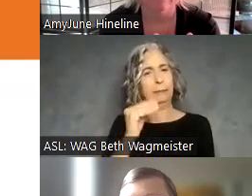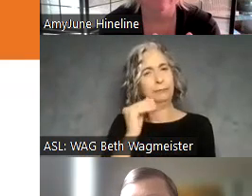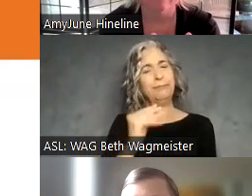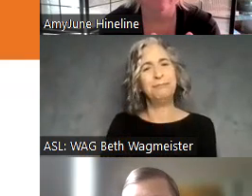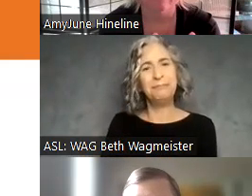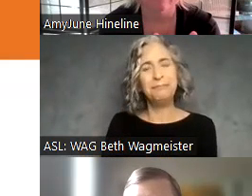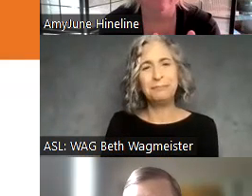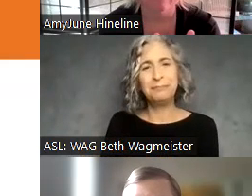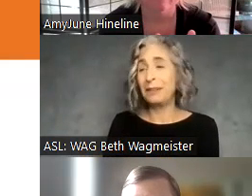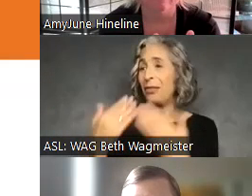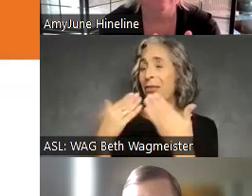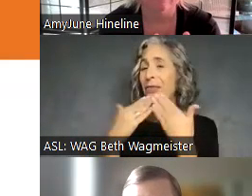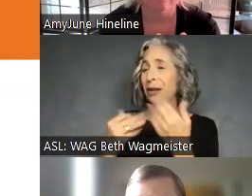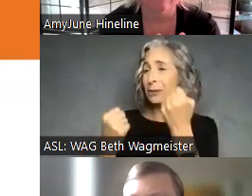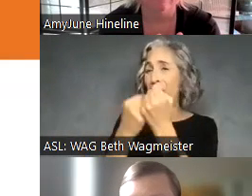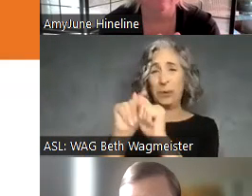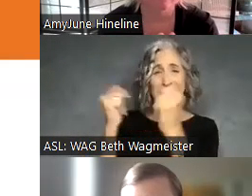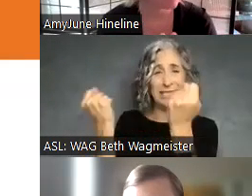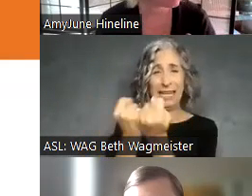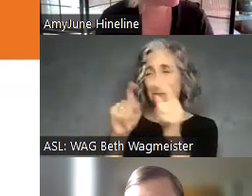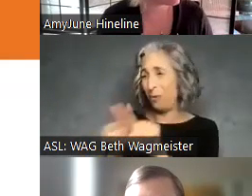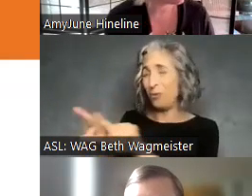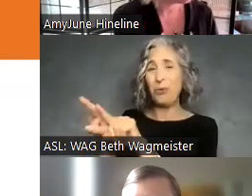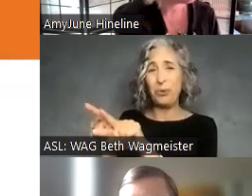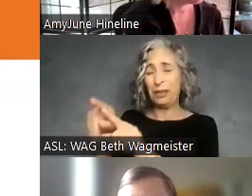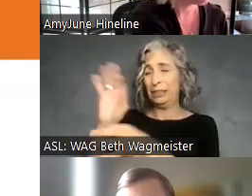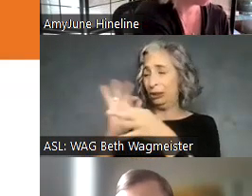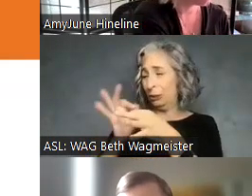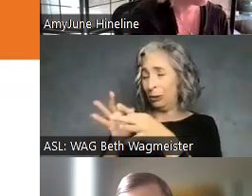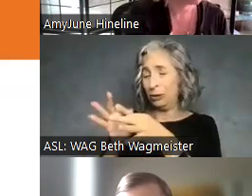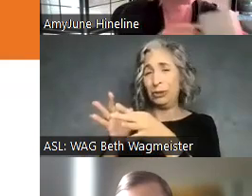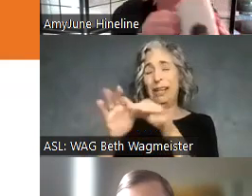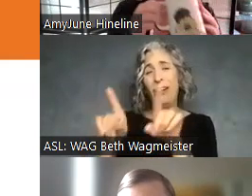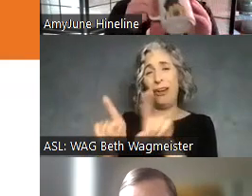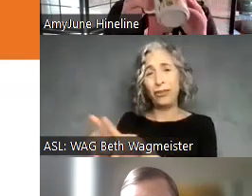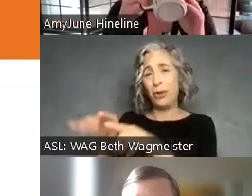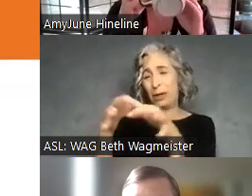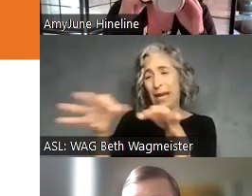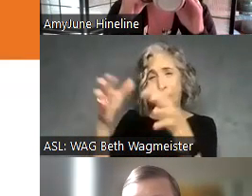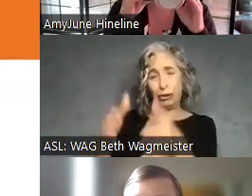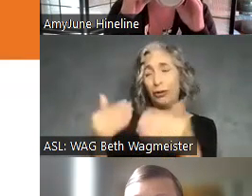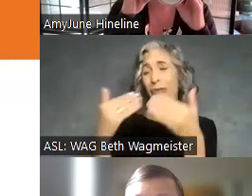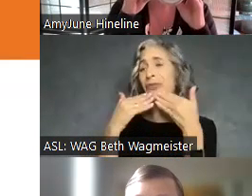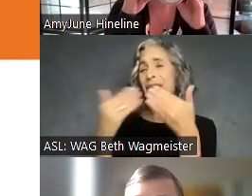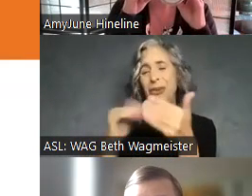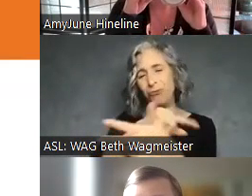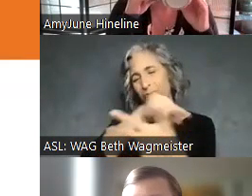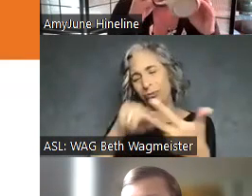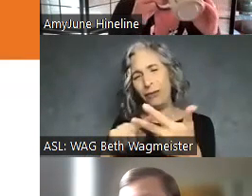Thank you very much. This is Malcolm again. And I want to, as we are wrapping up the presentation,